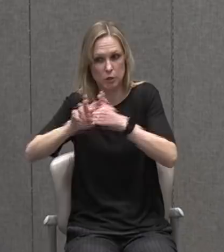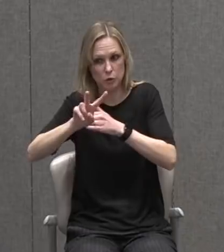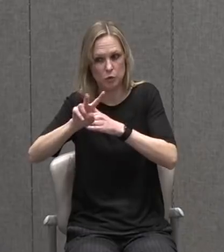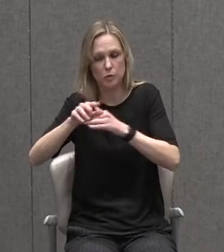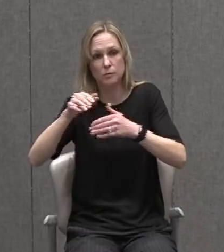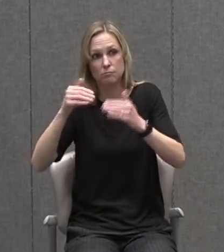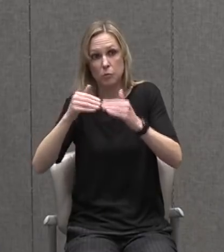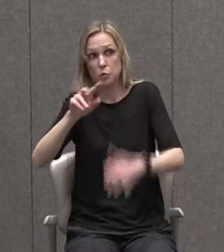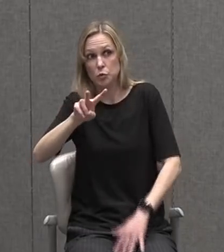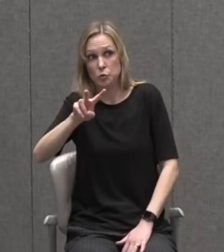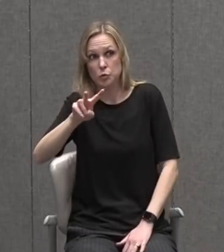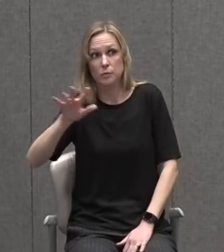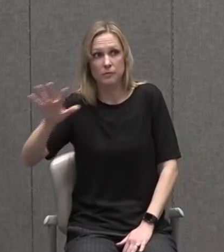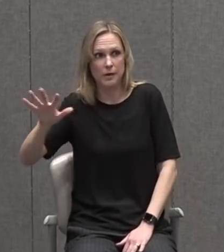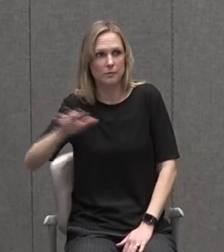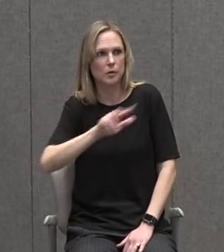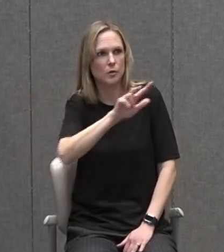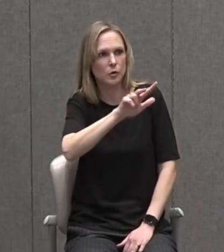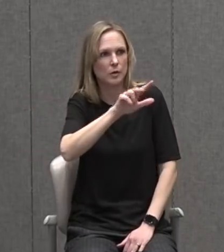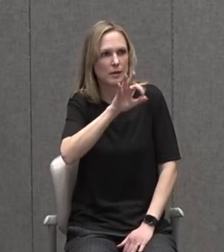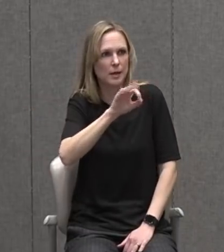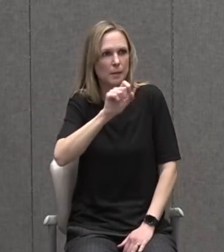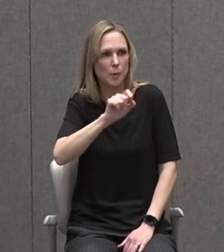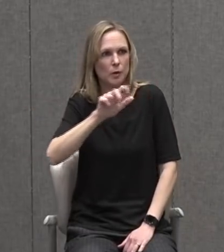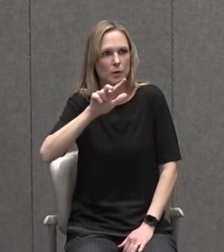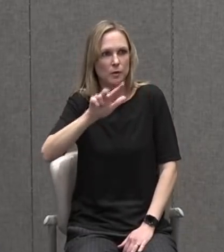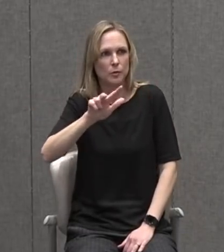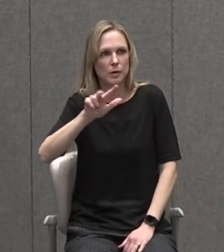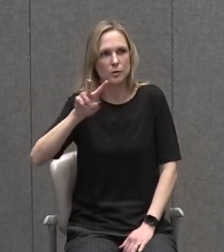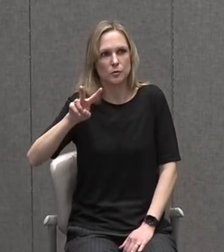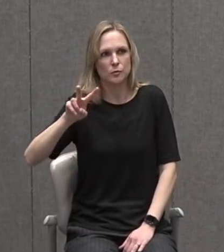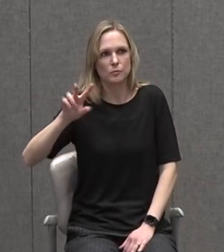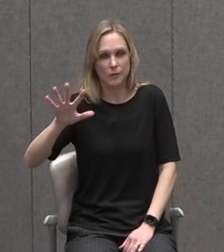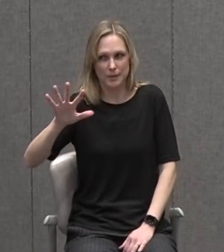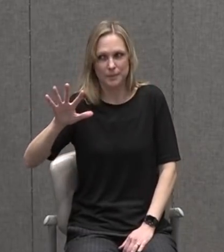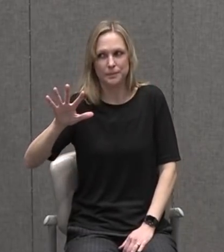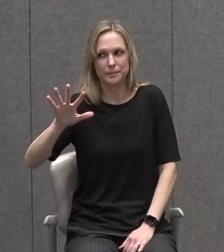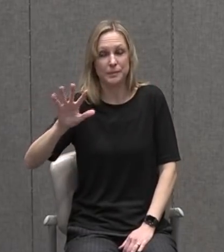So 39.325 is that number, which is two hundredths less.